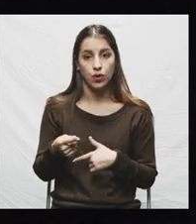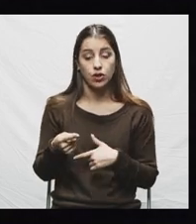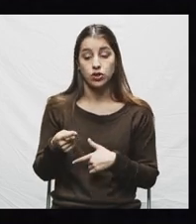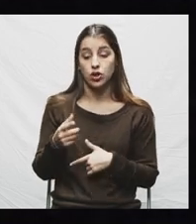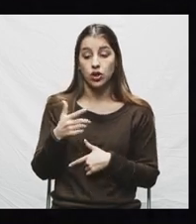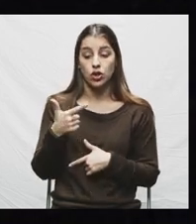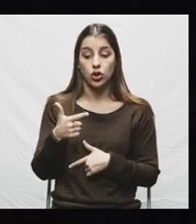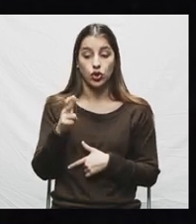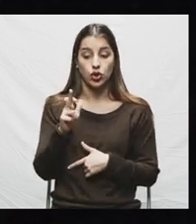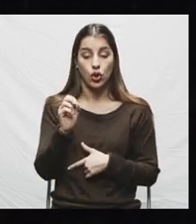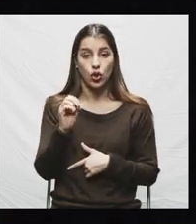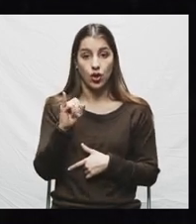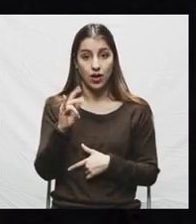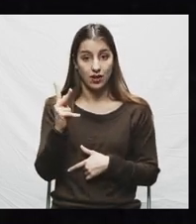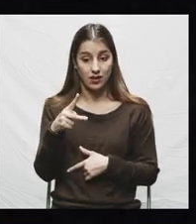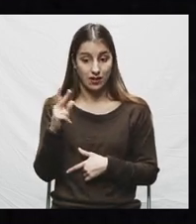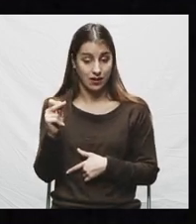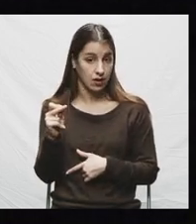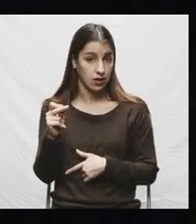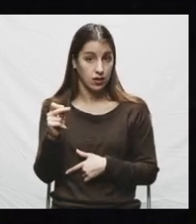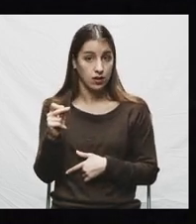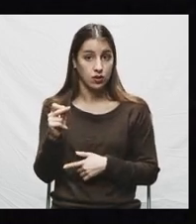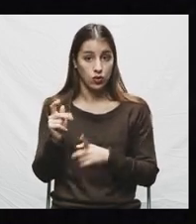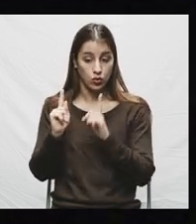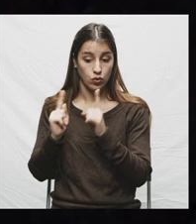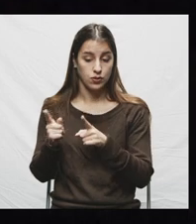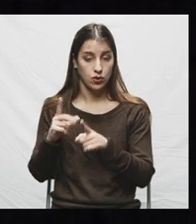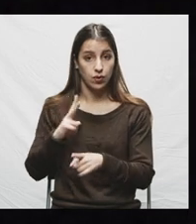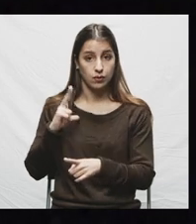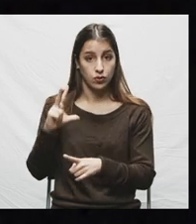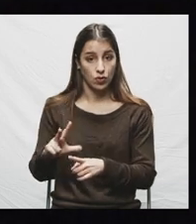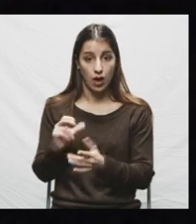the financial crisis came and all the funding fell, and I stopped having…